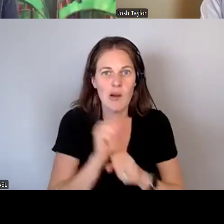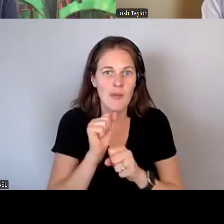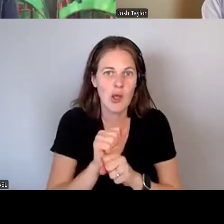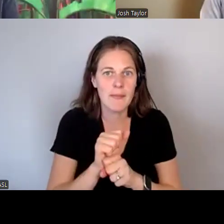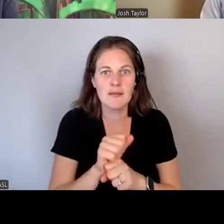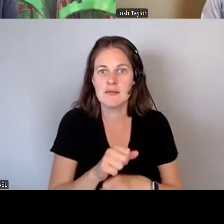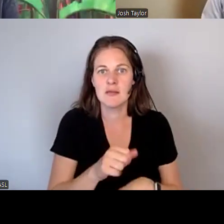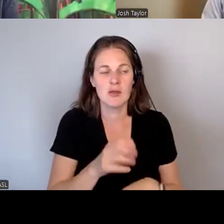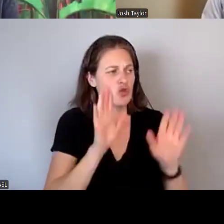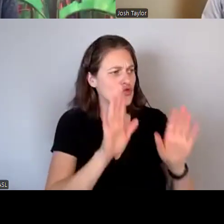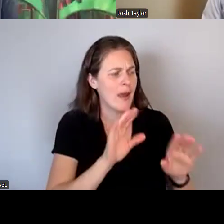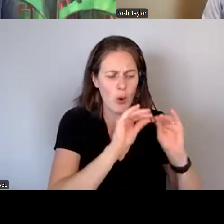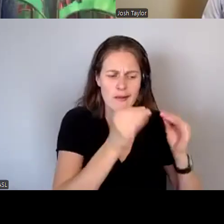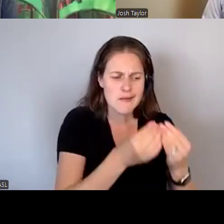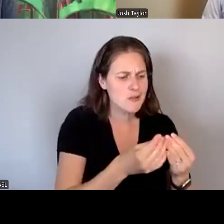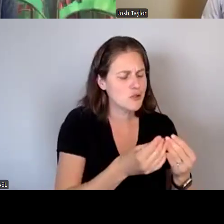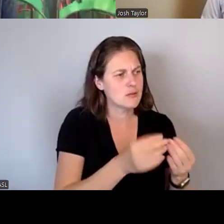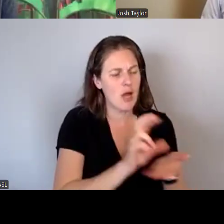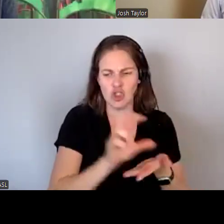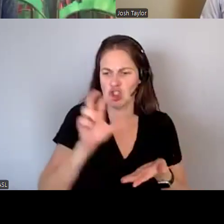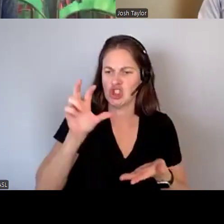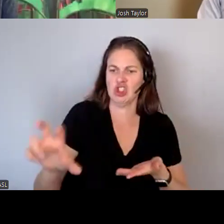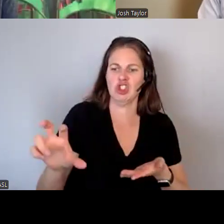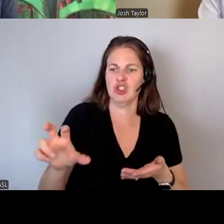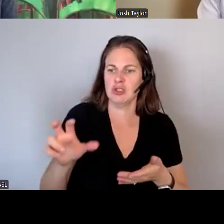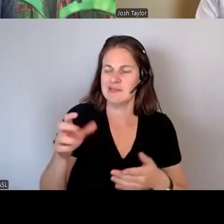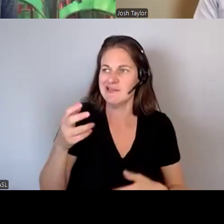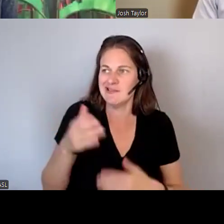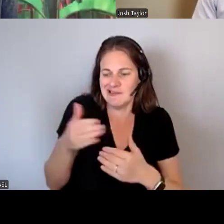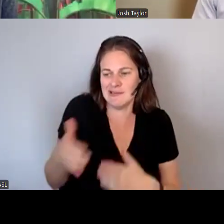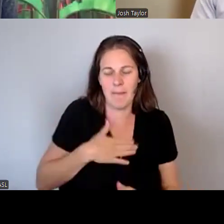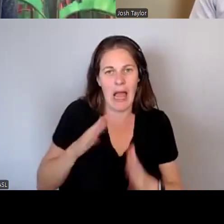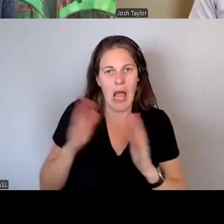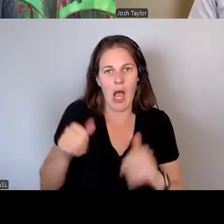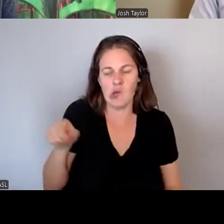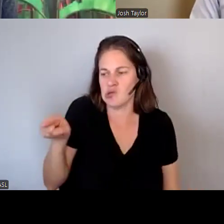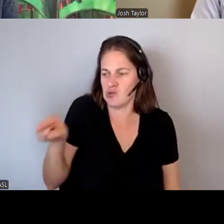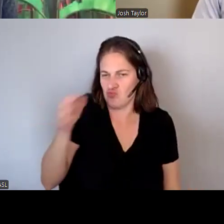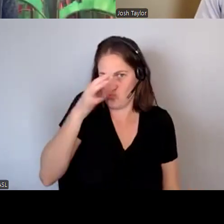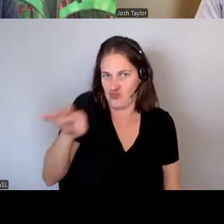tons of money right down the street from my house, and they're going to put me in a room